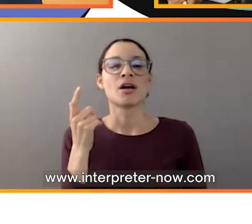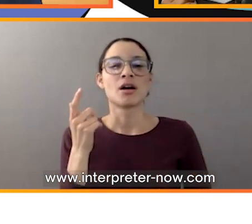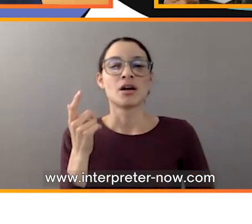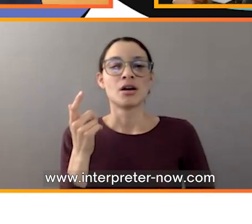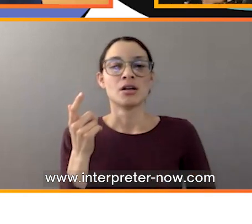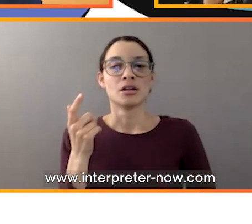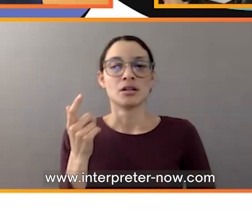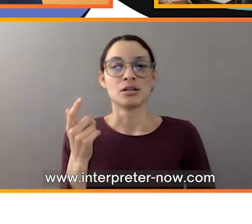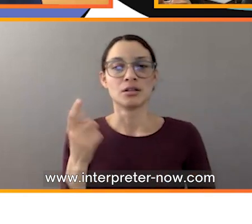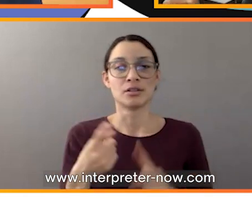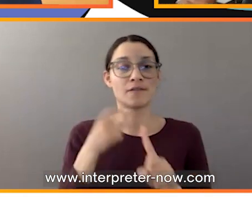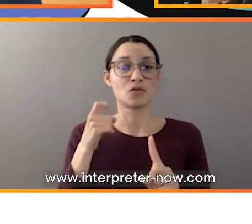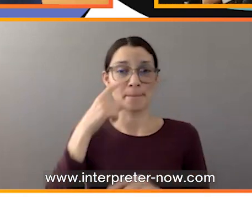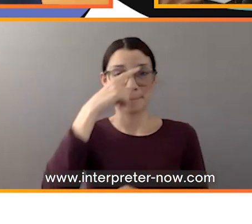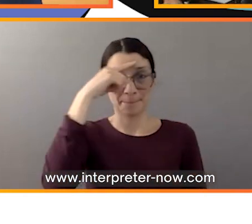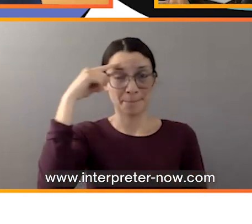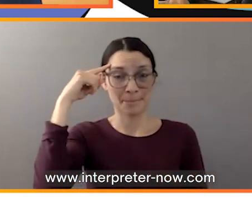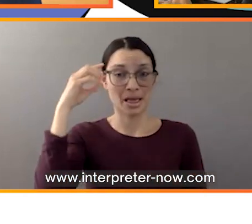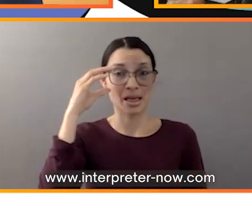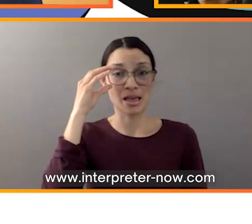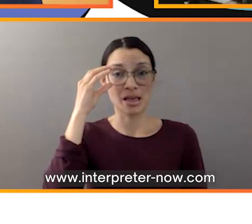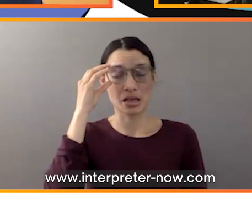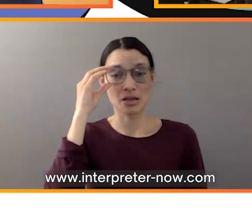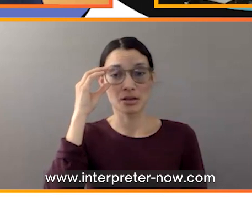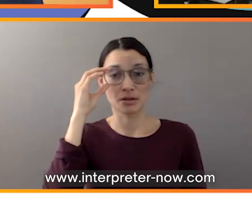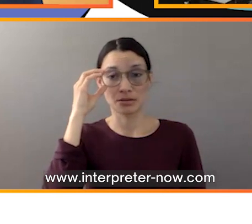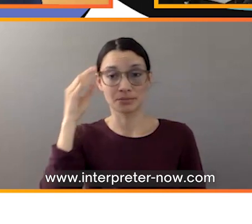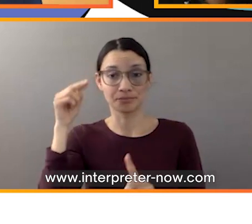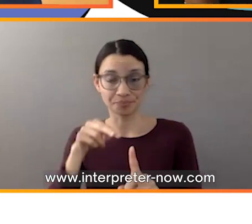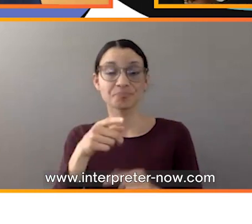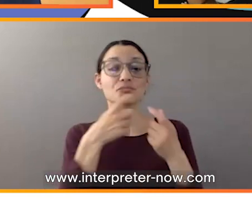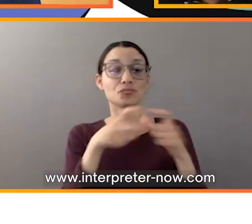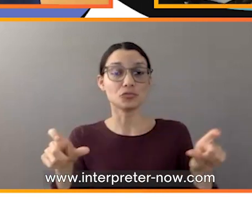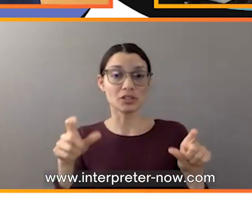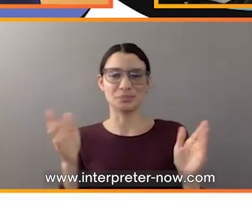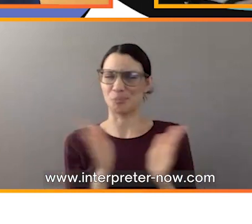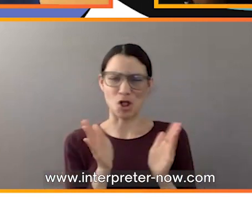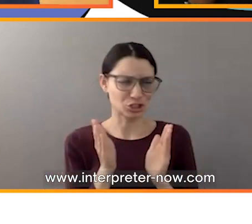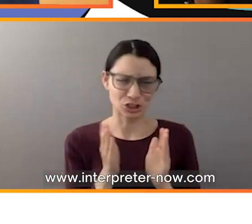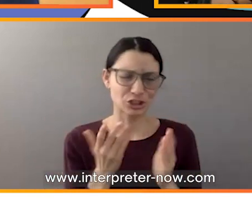there's more Latinx entrepreneurs, more Latinx VC firms, more women VC firms. So the numbers have improved, overall numbers have improved.